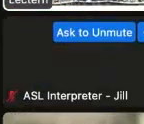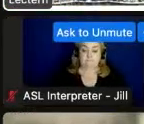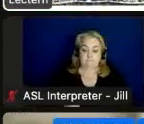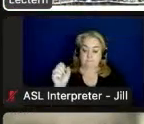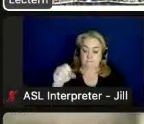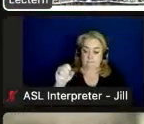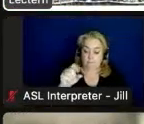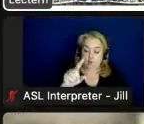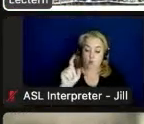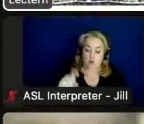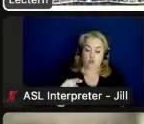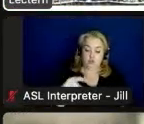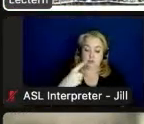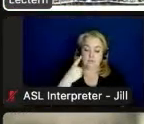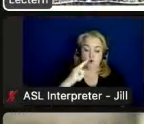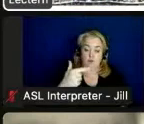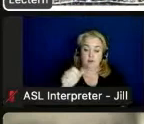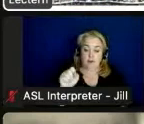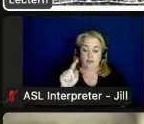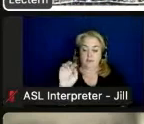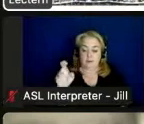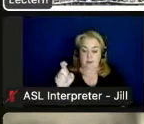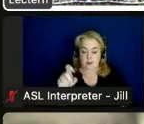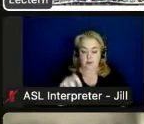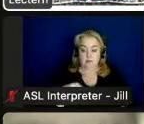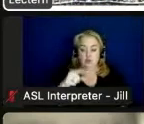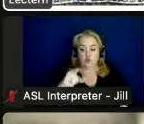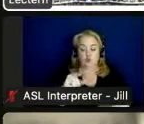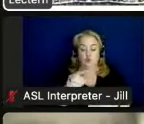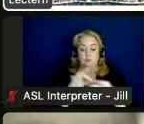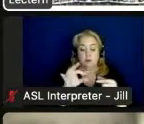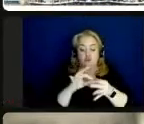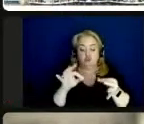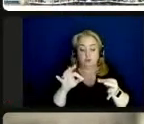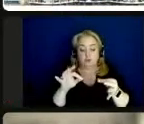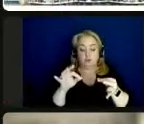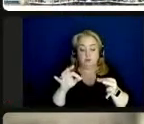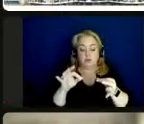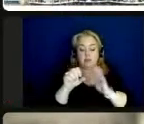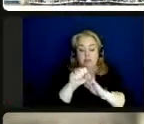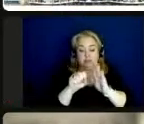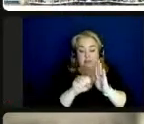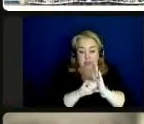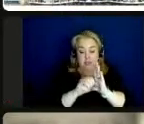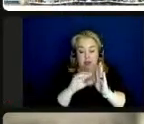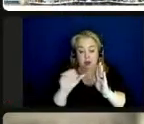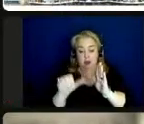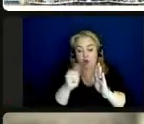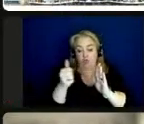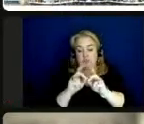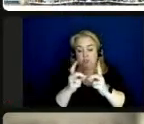WIIN O THOSEROS ANDNOT CO JUSUP ON ONELIDE OR